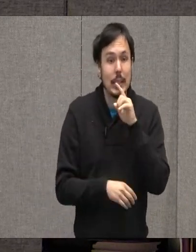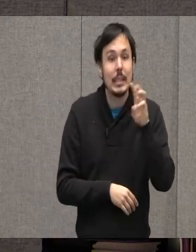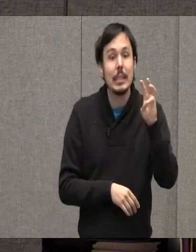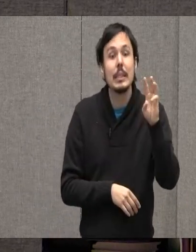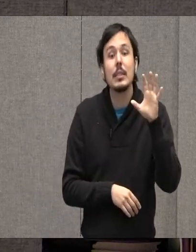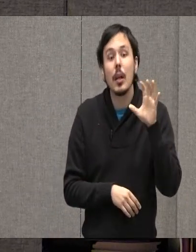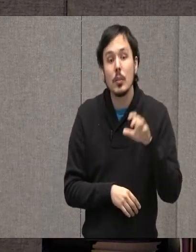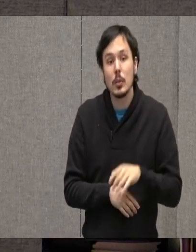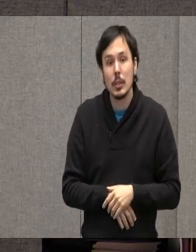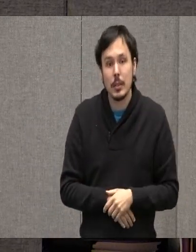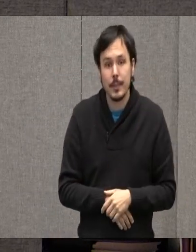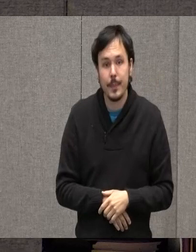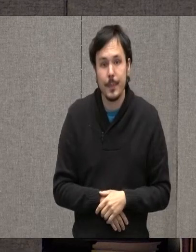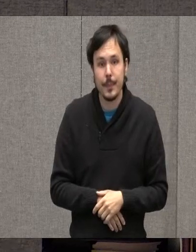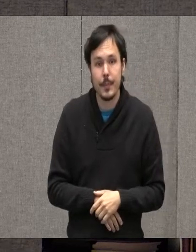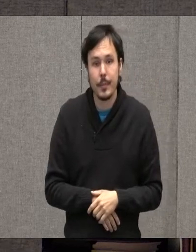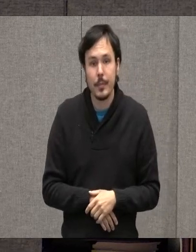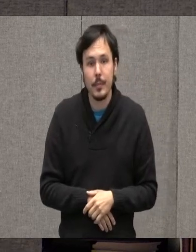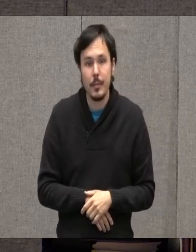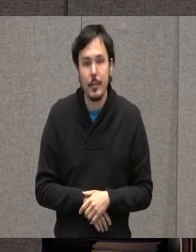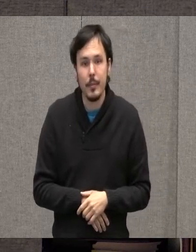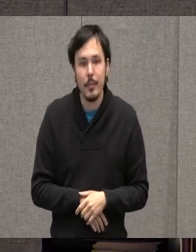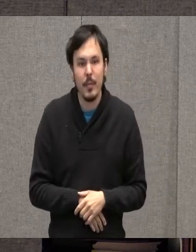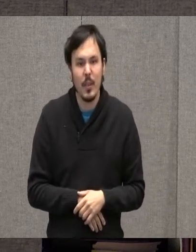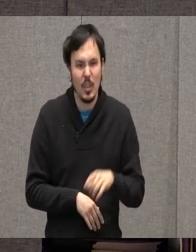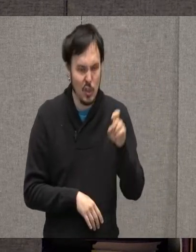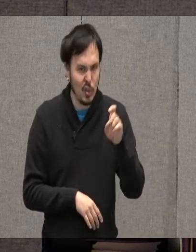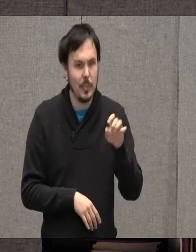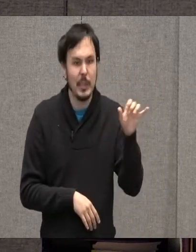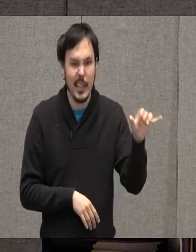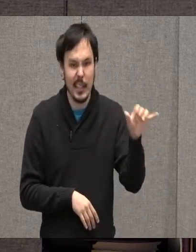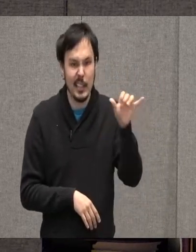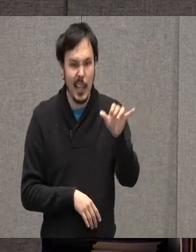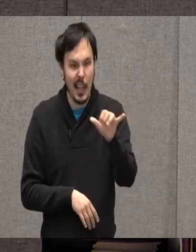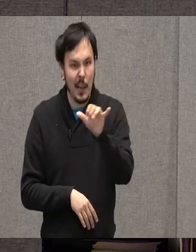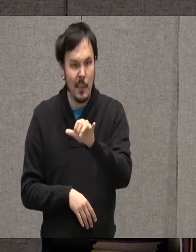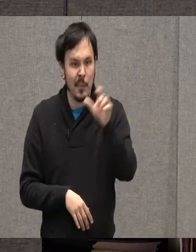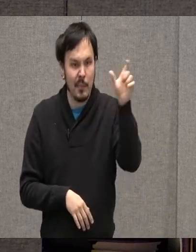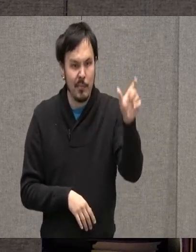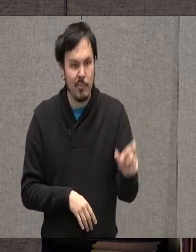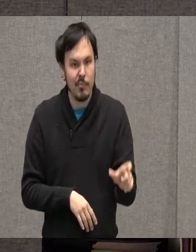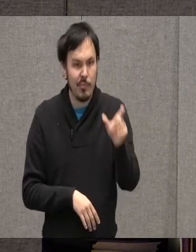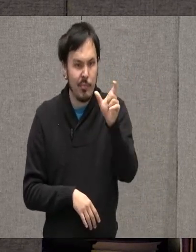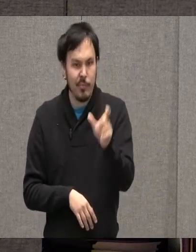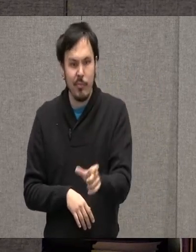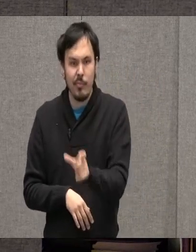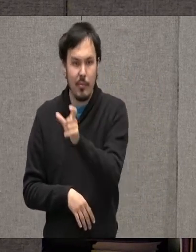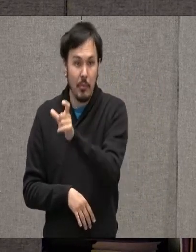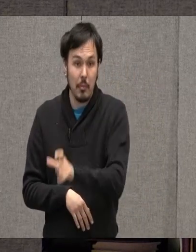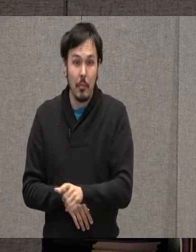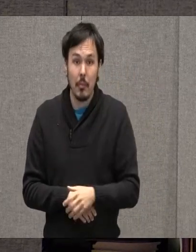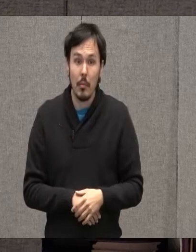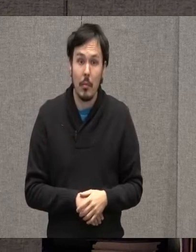Does that happen in the difference for every one of these right, does it happen between this column and this column?